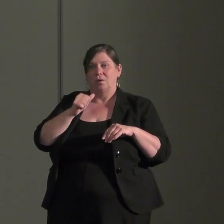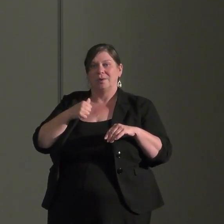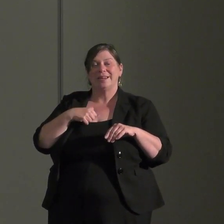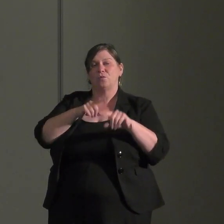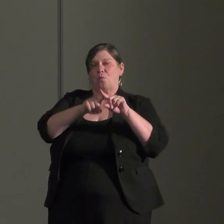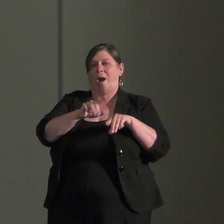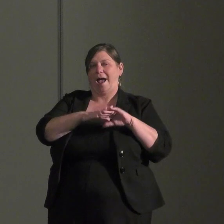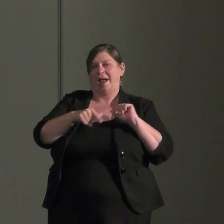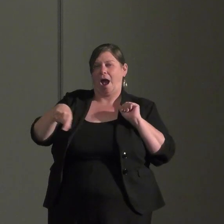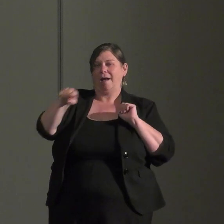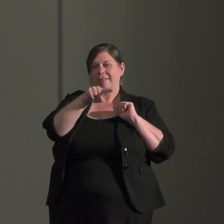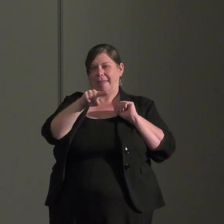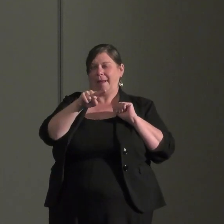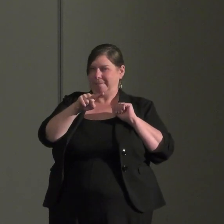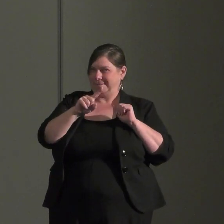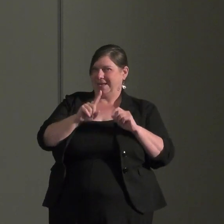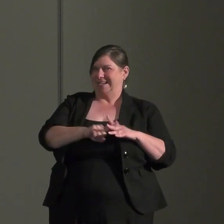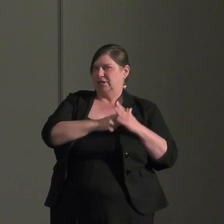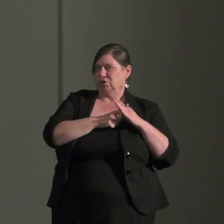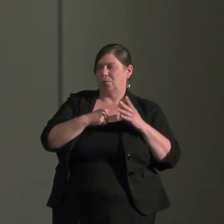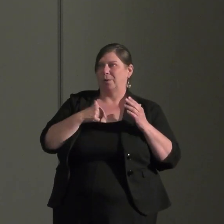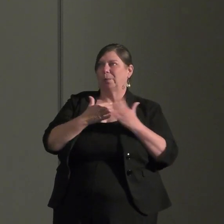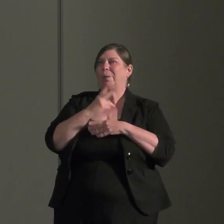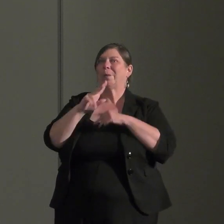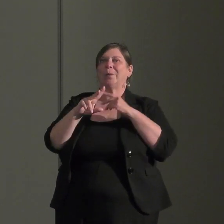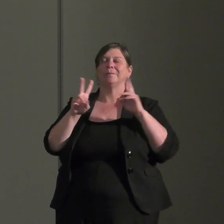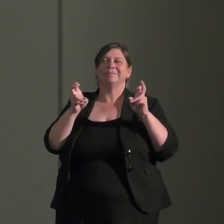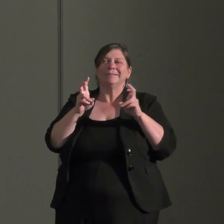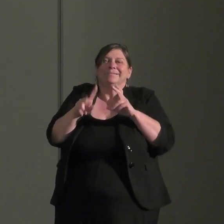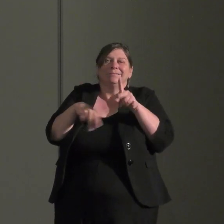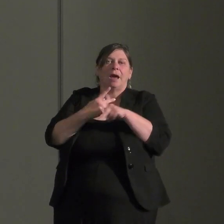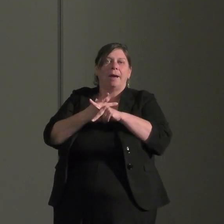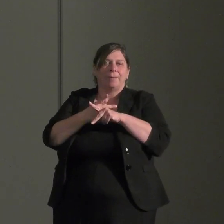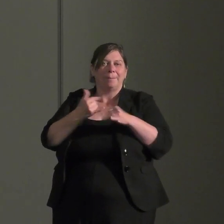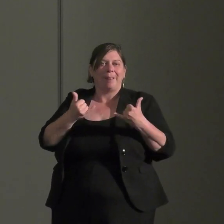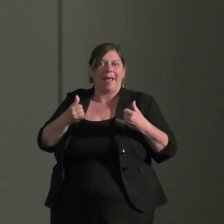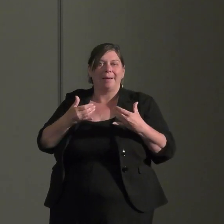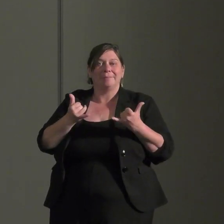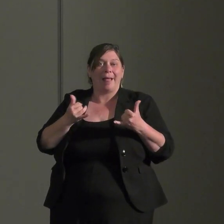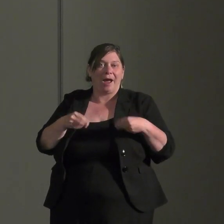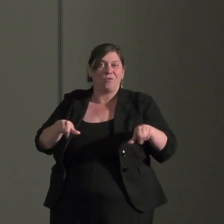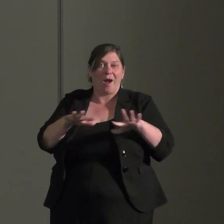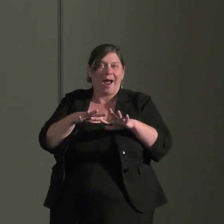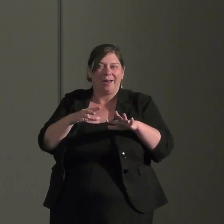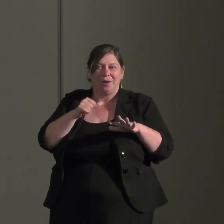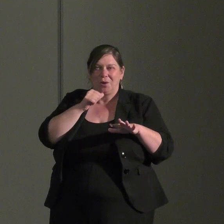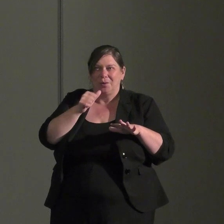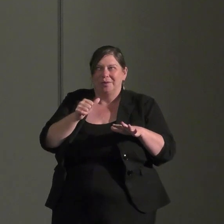we were new kind of playground. We were sort of a playground nobody could define we were not a